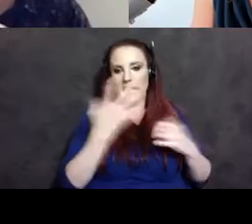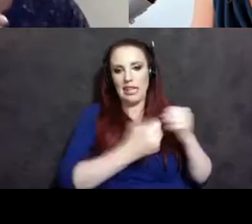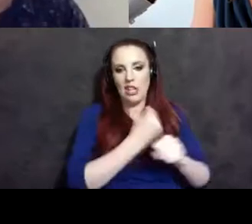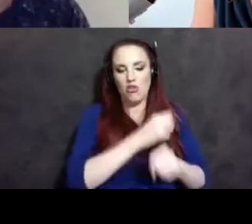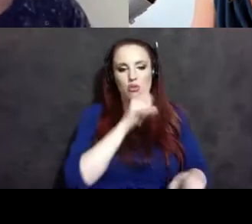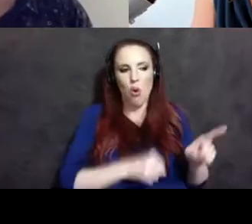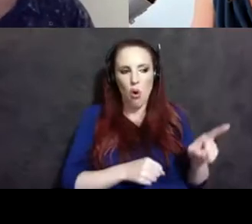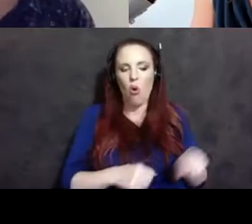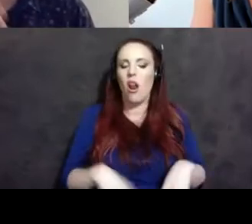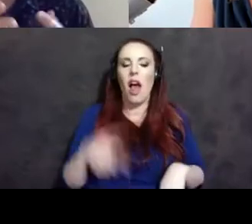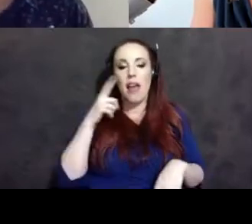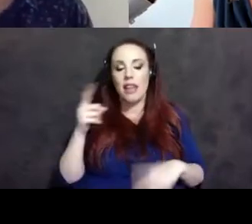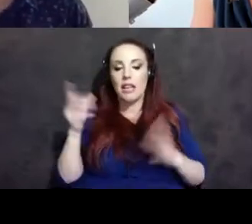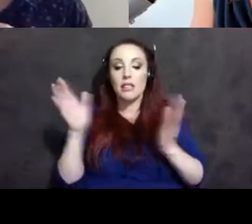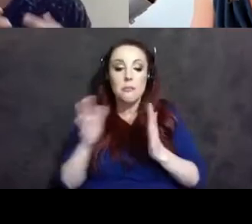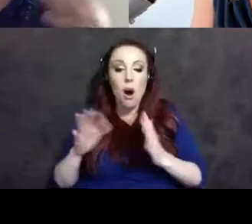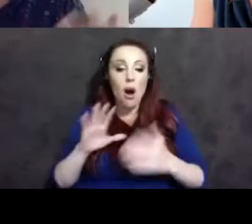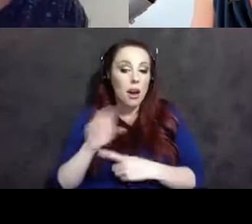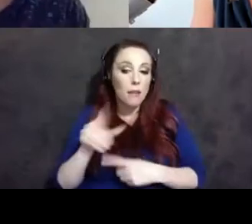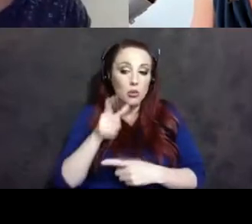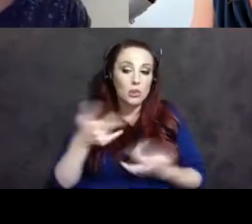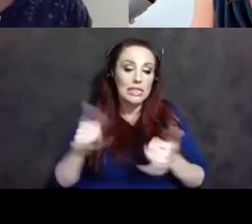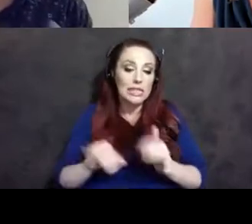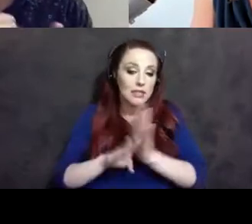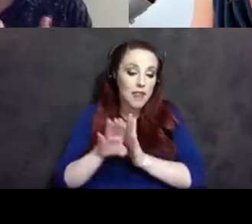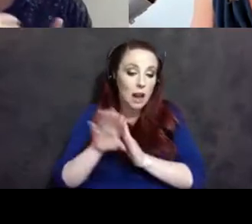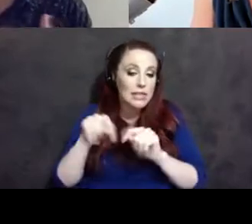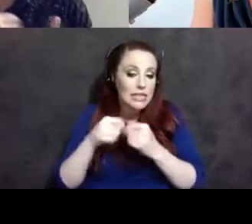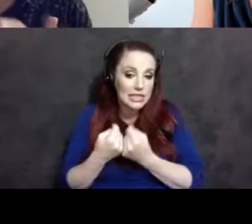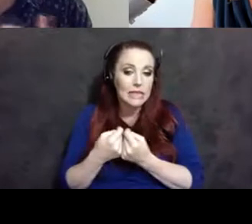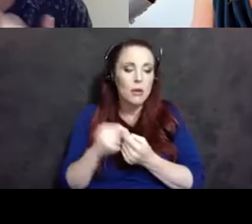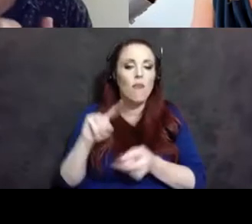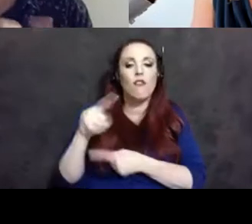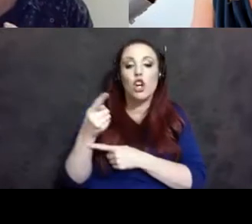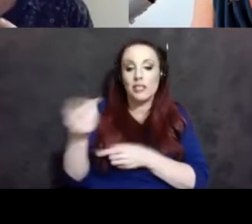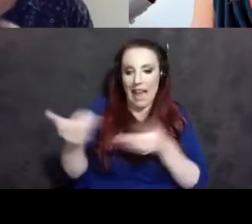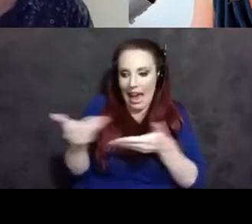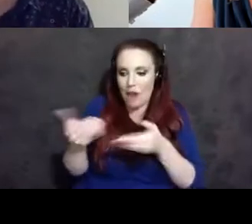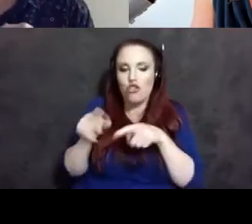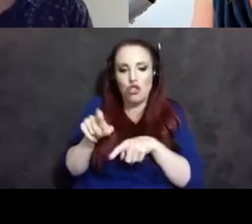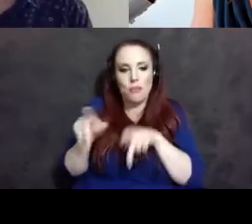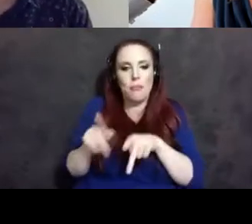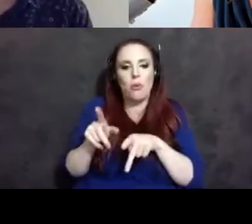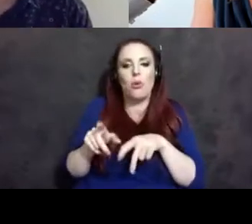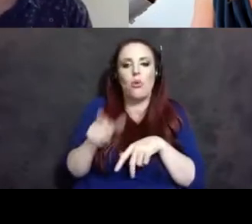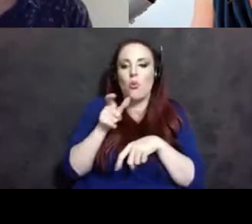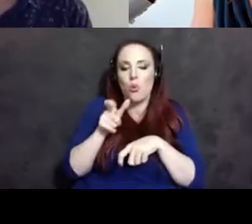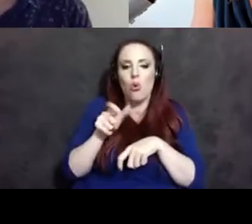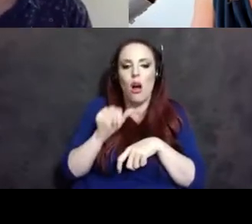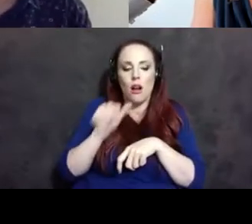And I think people in small companies and still building a team, the first hires should be people who are underserved people.